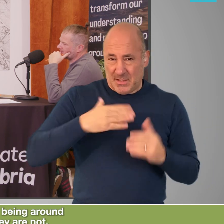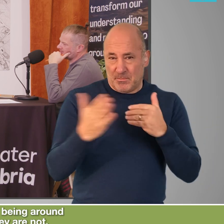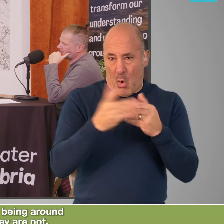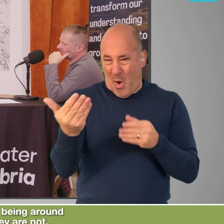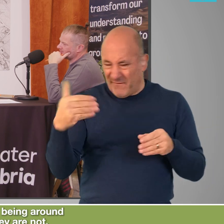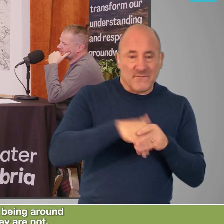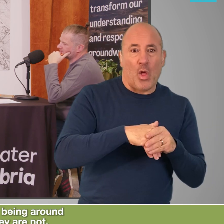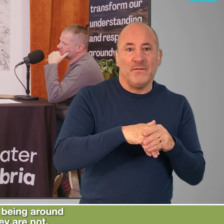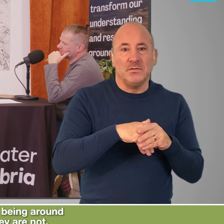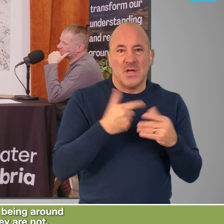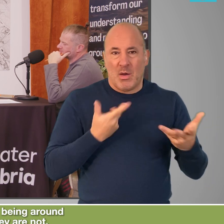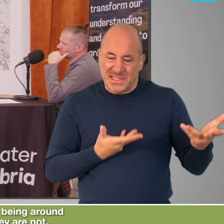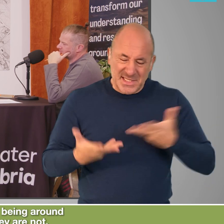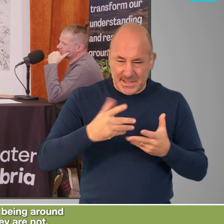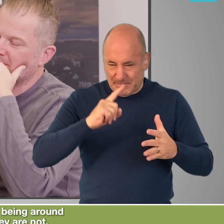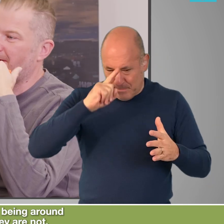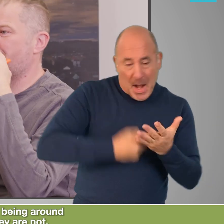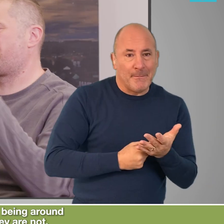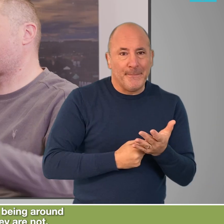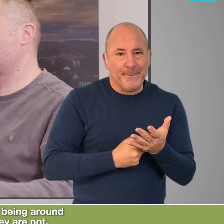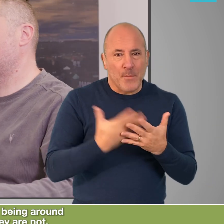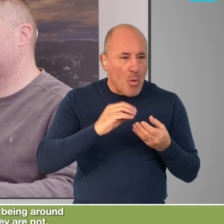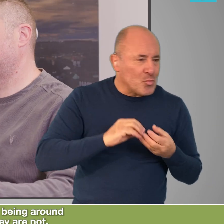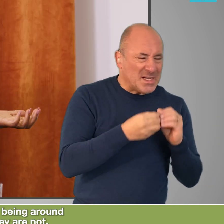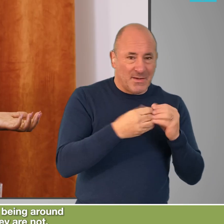decision-making table being around a creative table. They are not,